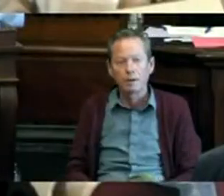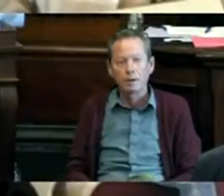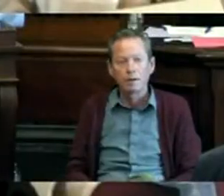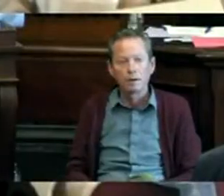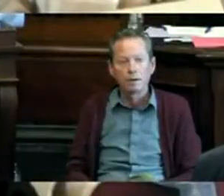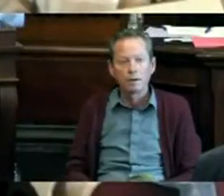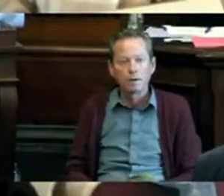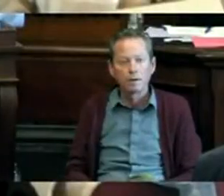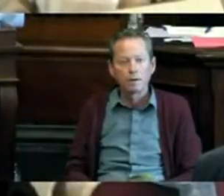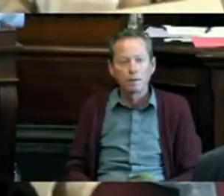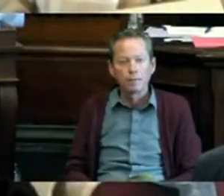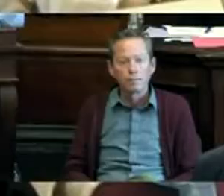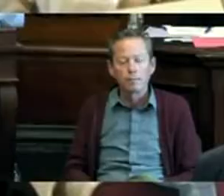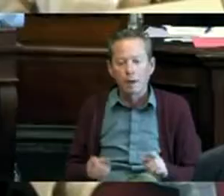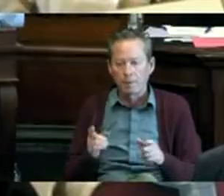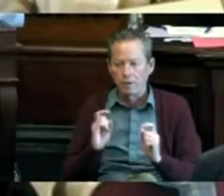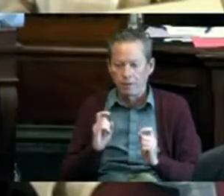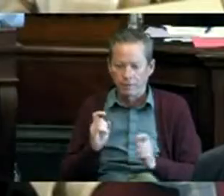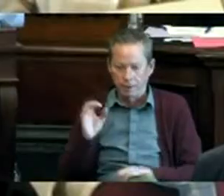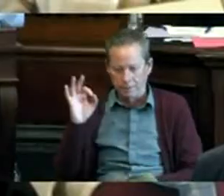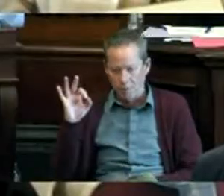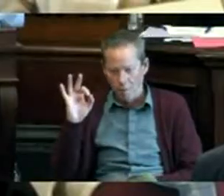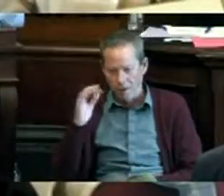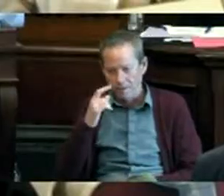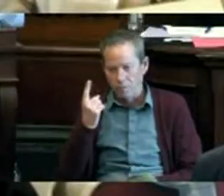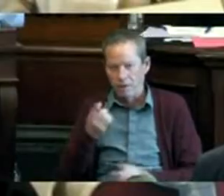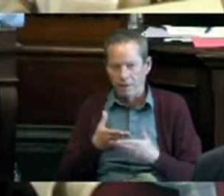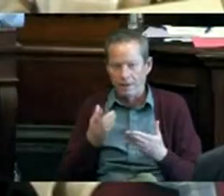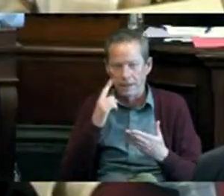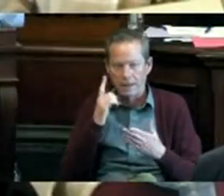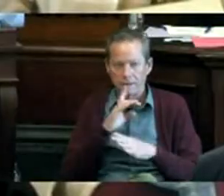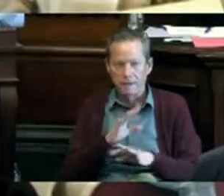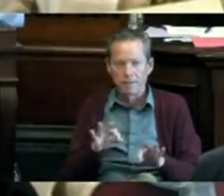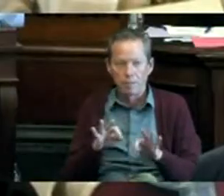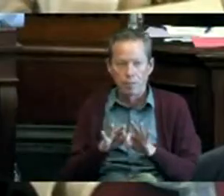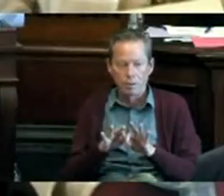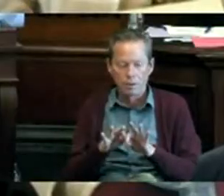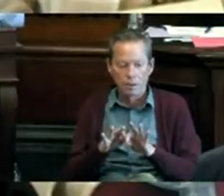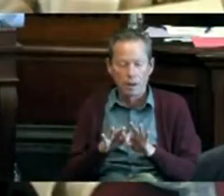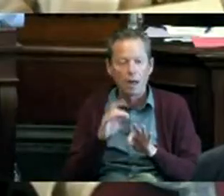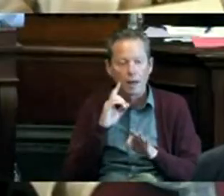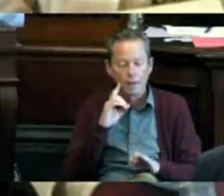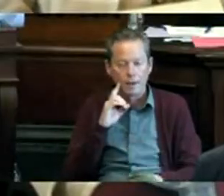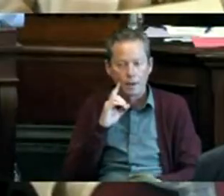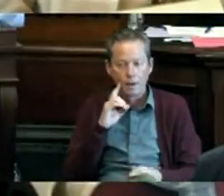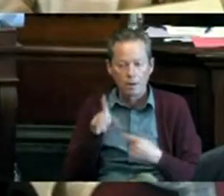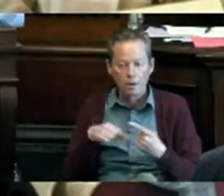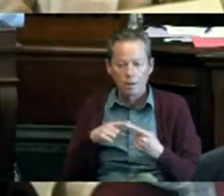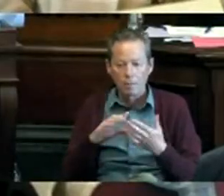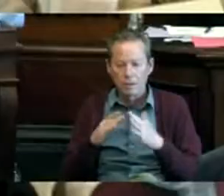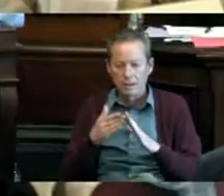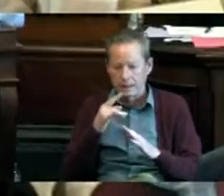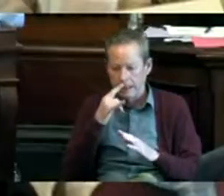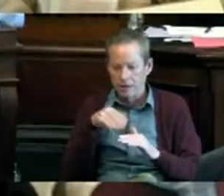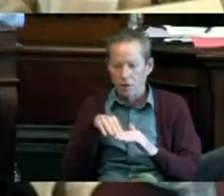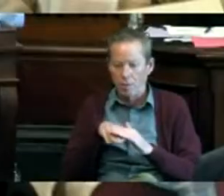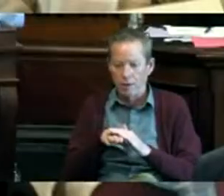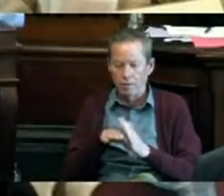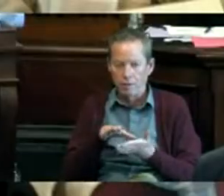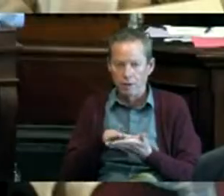other reasons, but but not for the facility. I giving you a soapbox here, because one of the